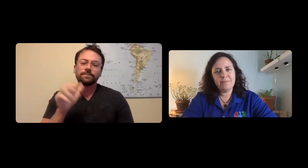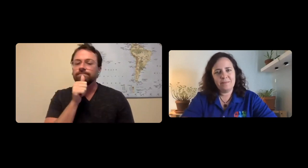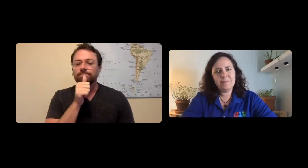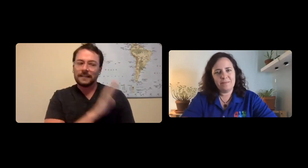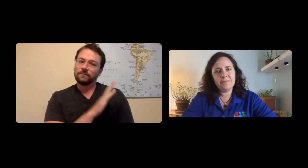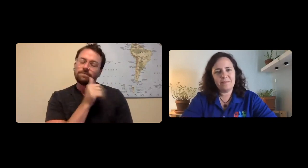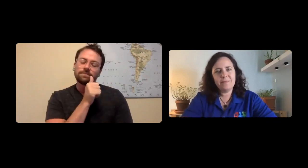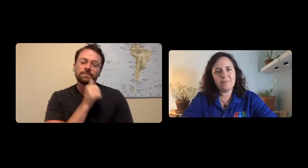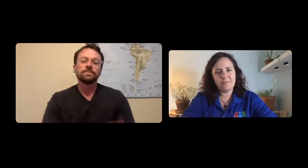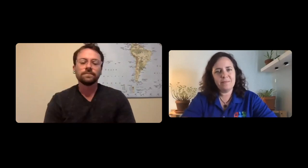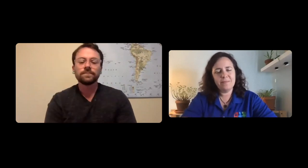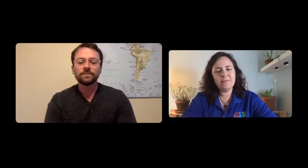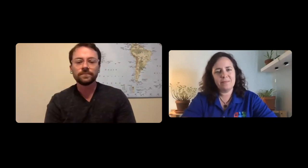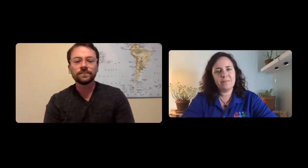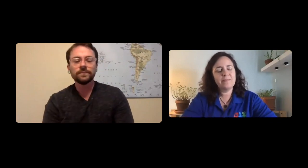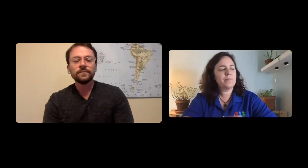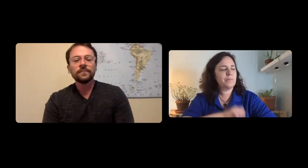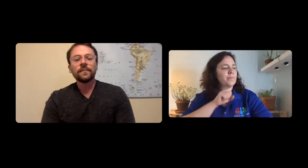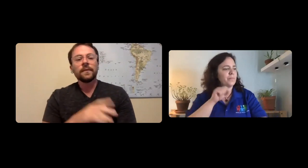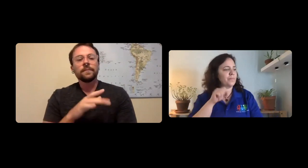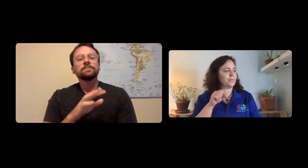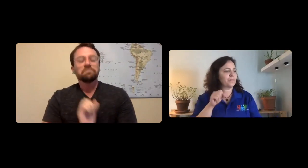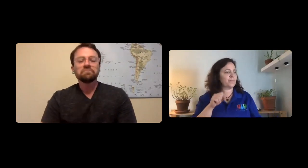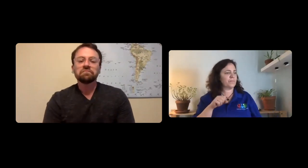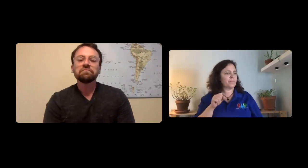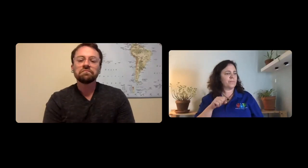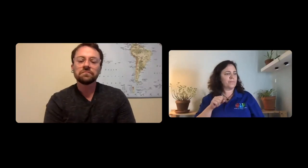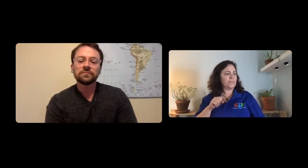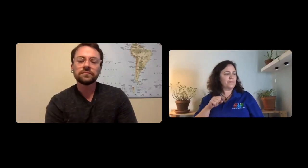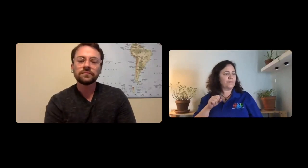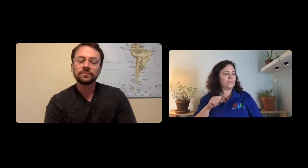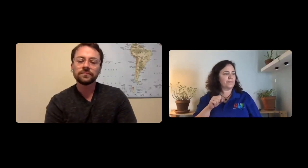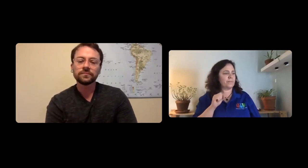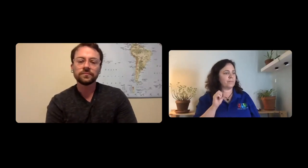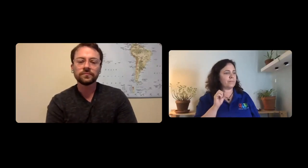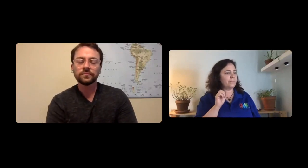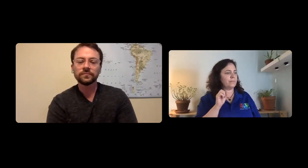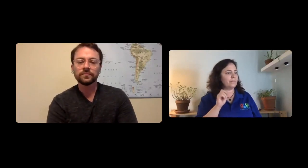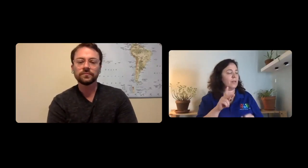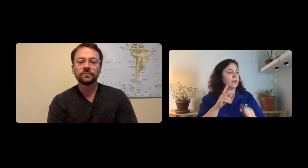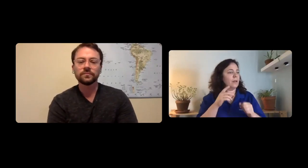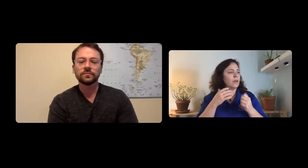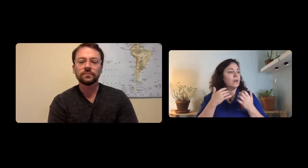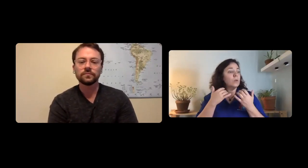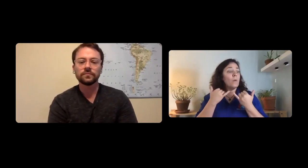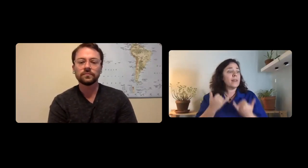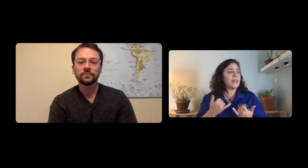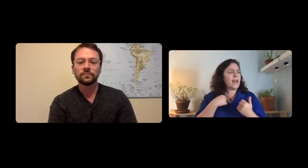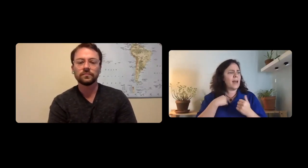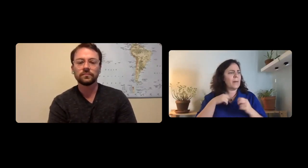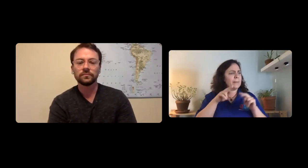and so that is also are consideration that we need to keep in mind. The privacy of those students.